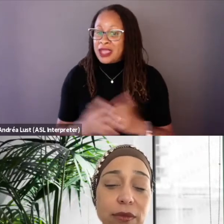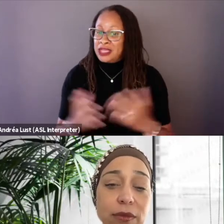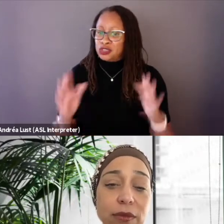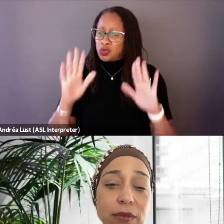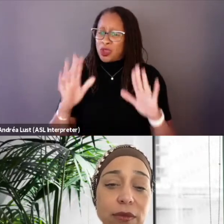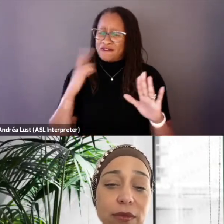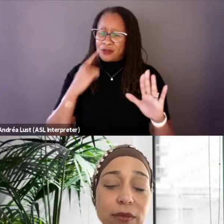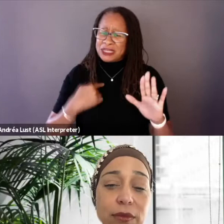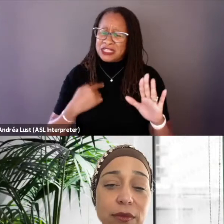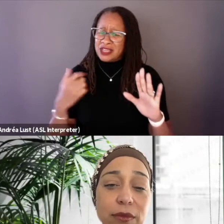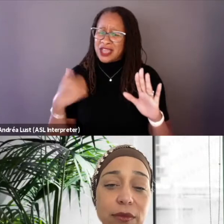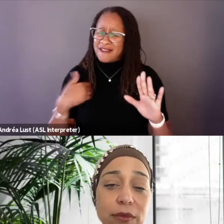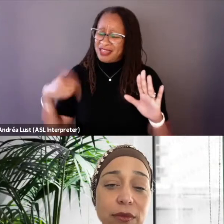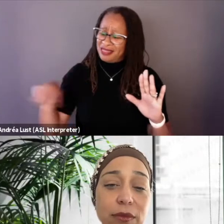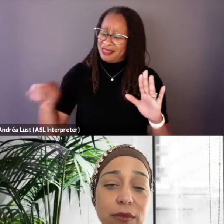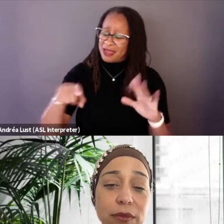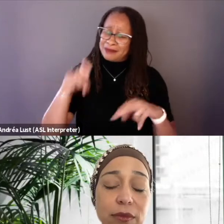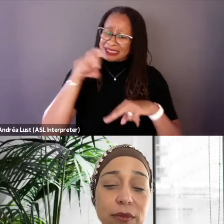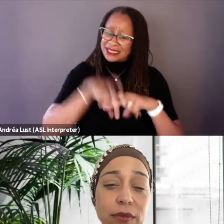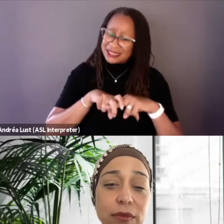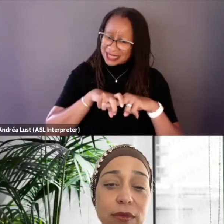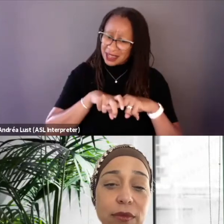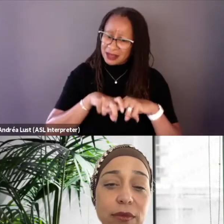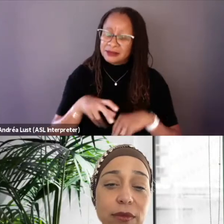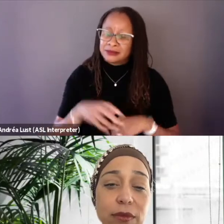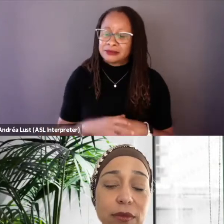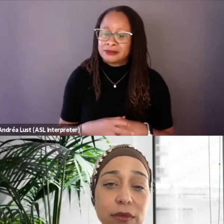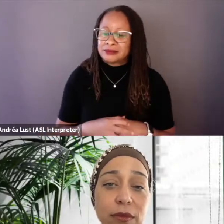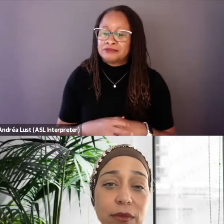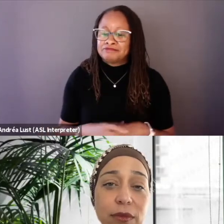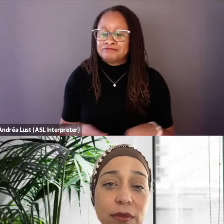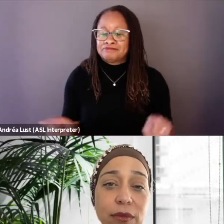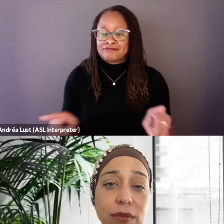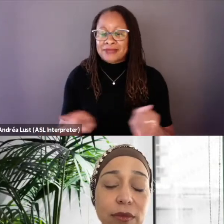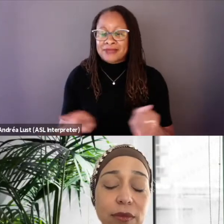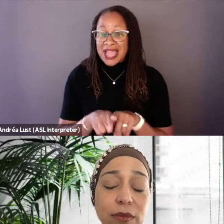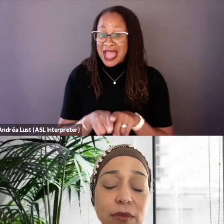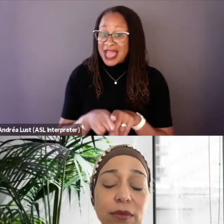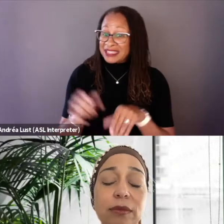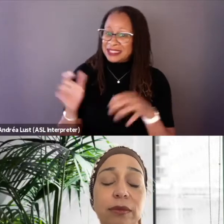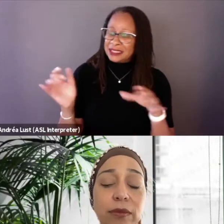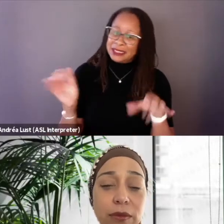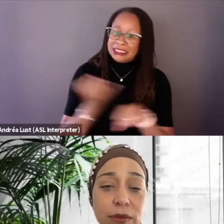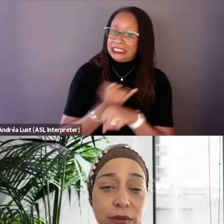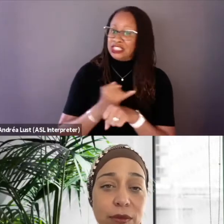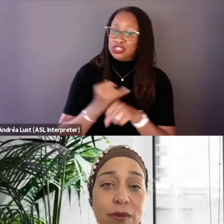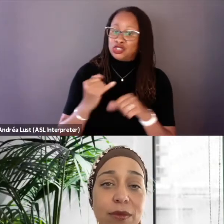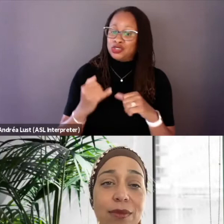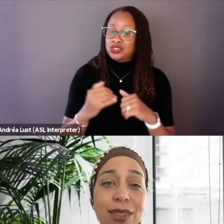you know, as the institution telling us these stories and then to have the actors standing up, you know,